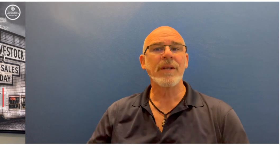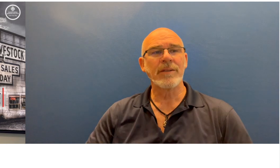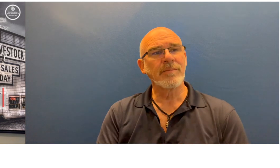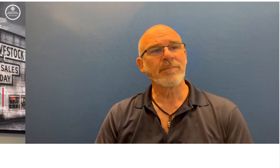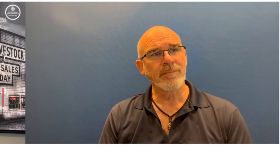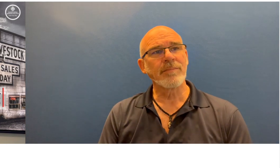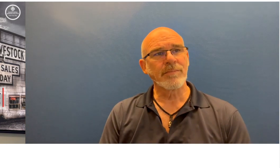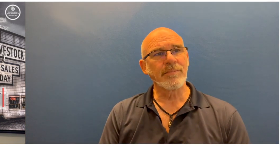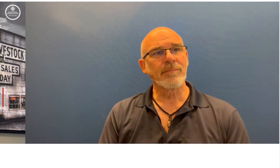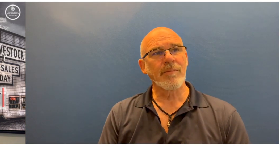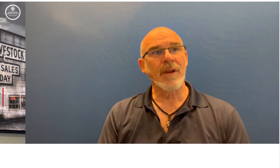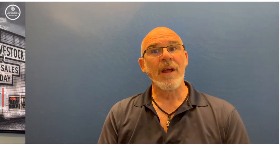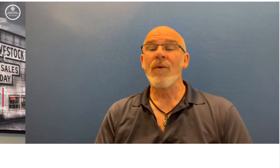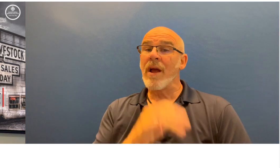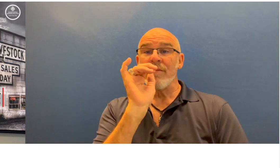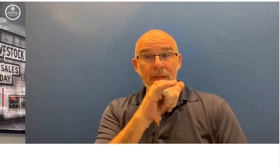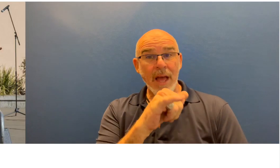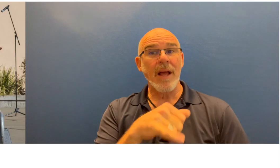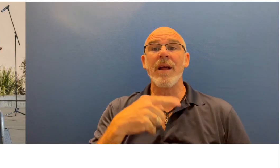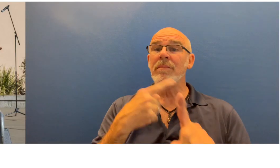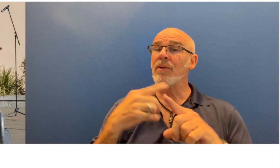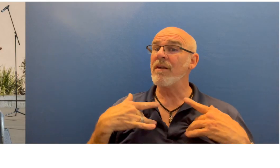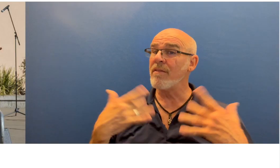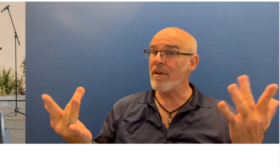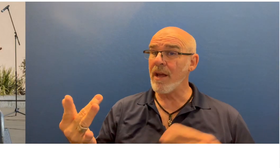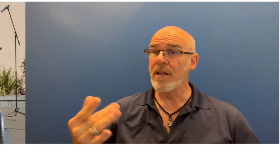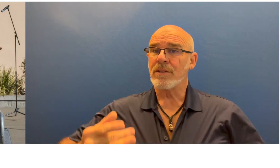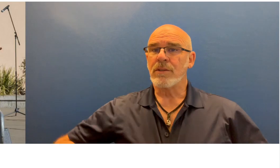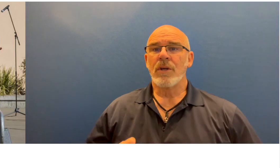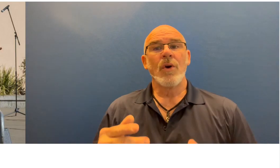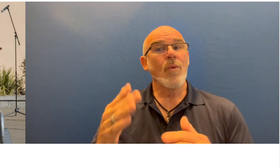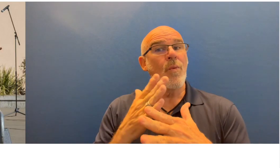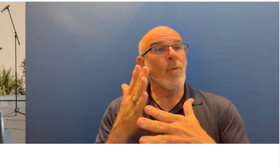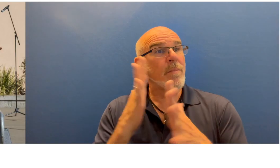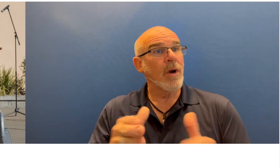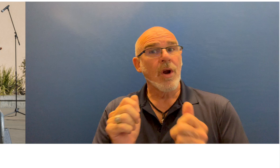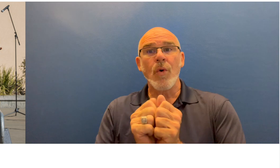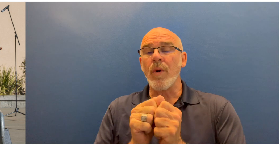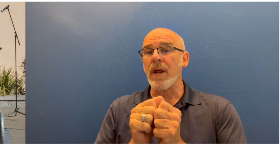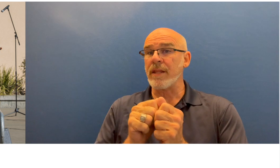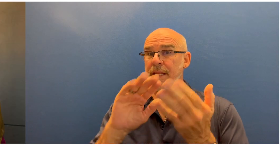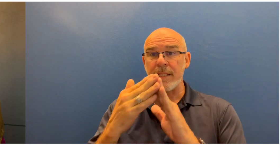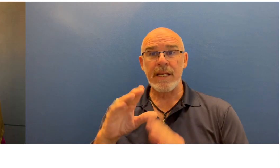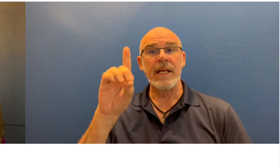From that to even events, we partner with the cities, Dia de los Muertos group every,